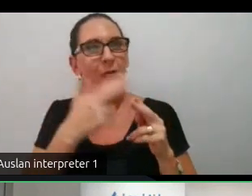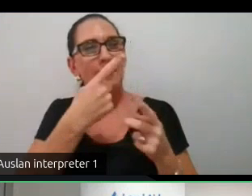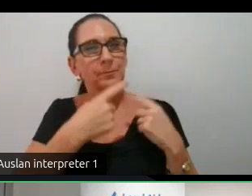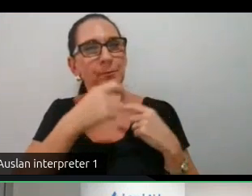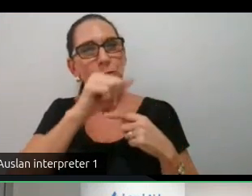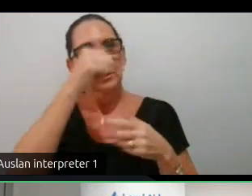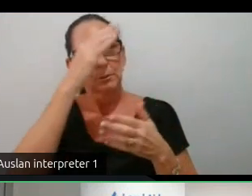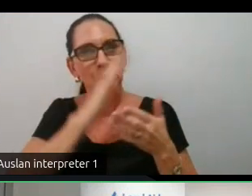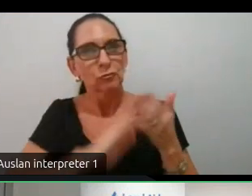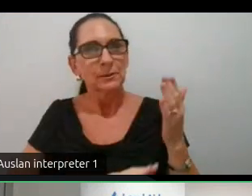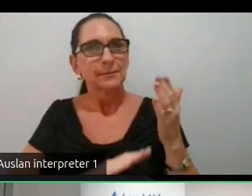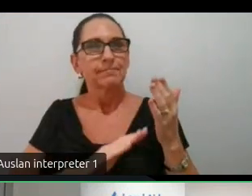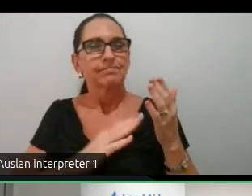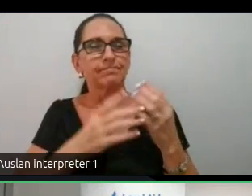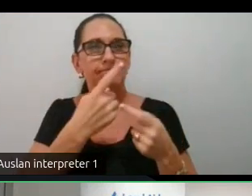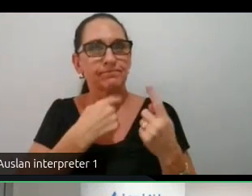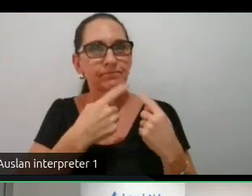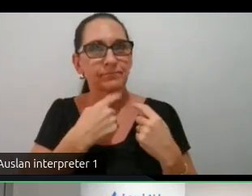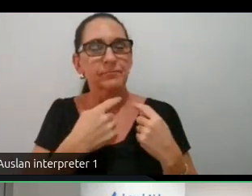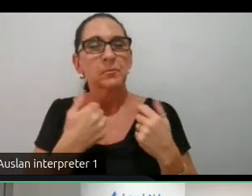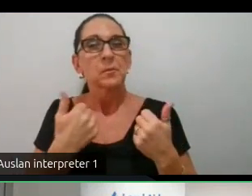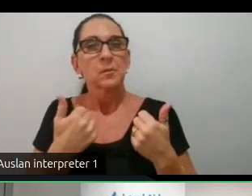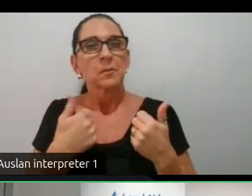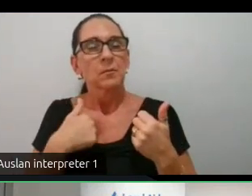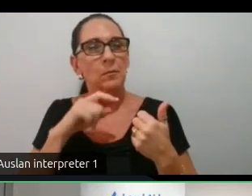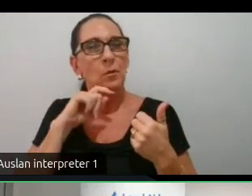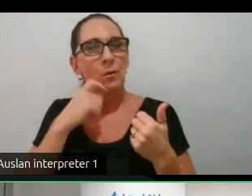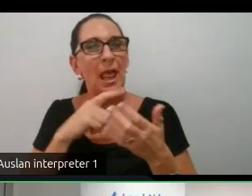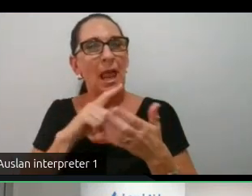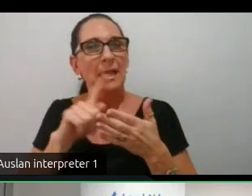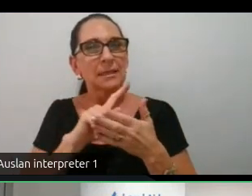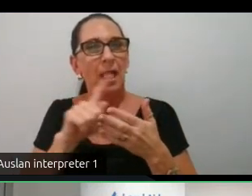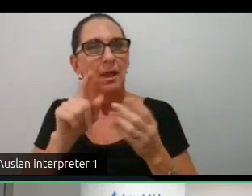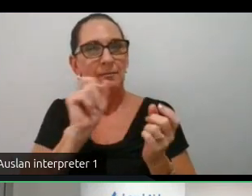those case studies and your expertise today. We will follow up with the people who sent through